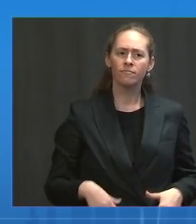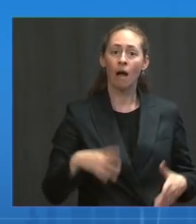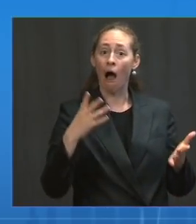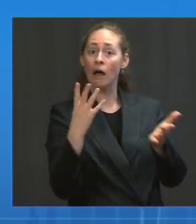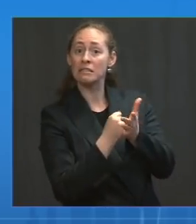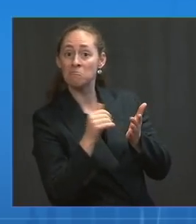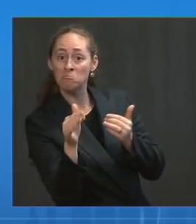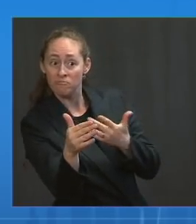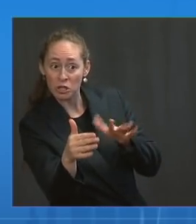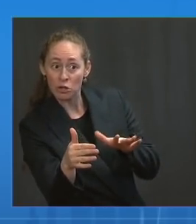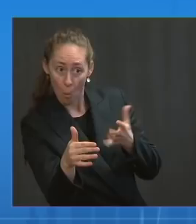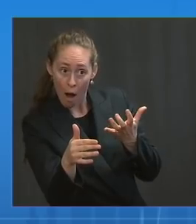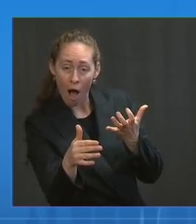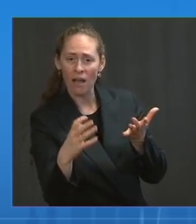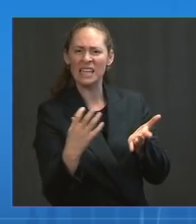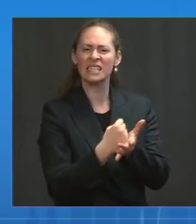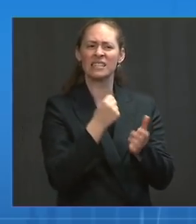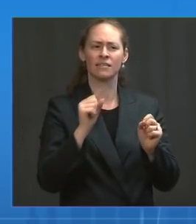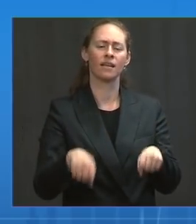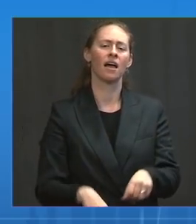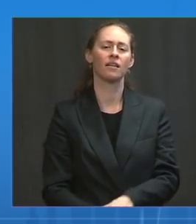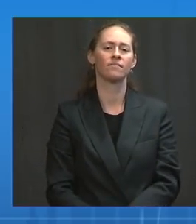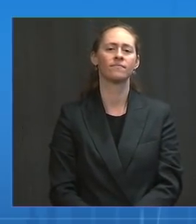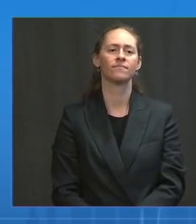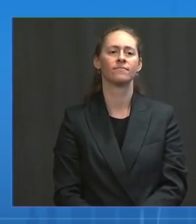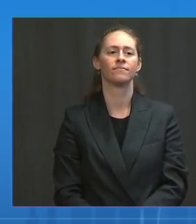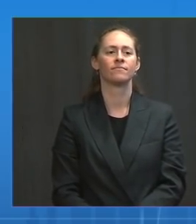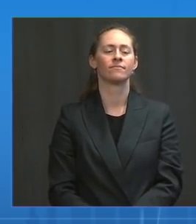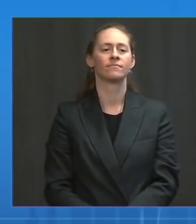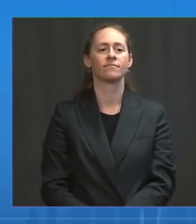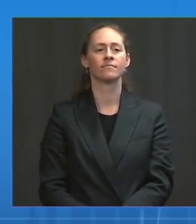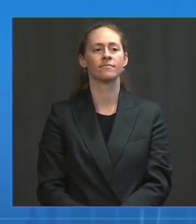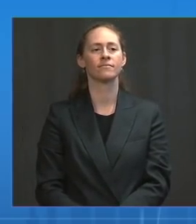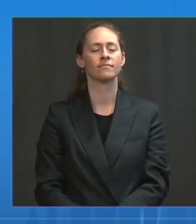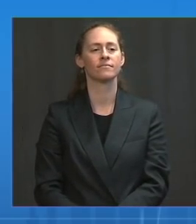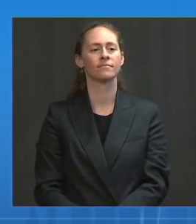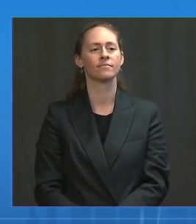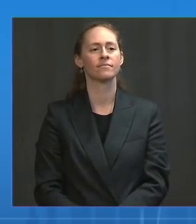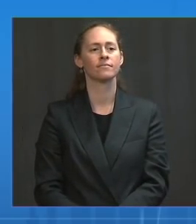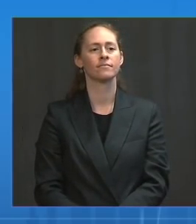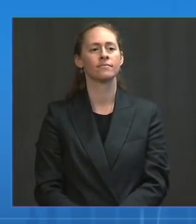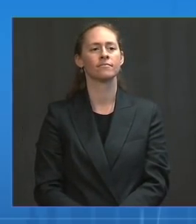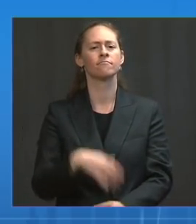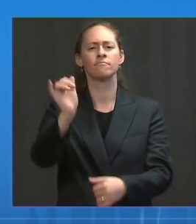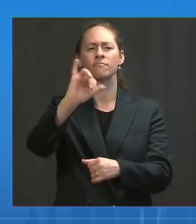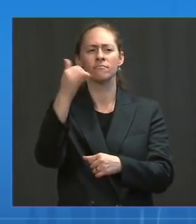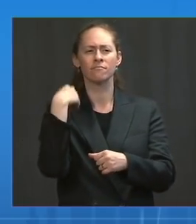We will also intensify our efforts to bring vaccines to where many people spend the most time during the week,